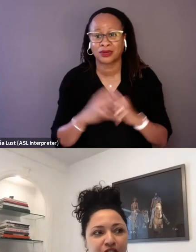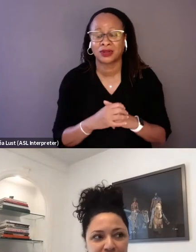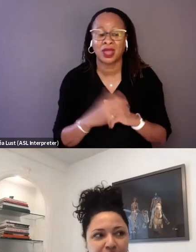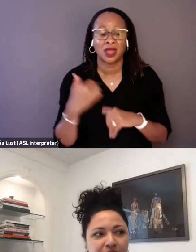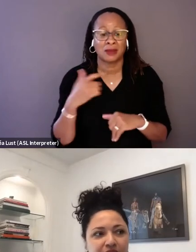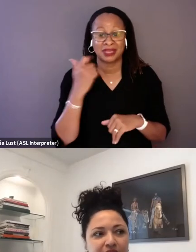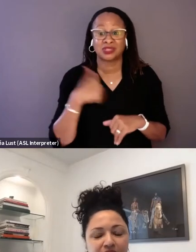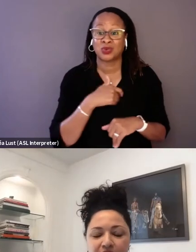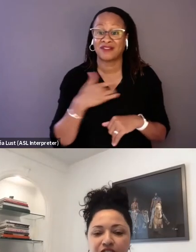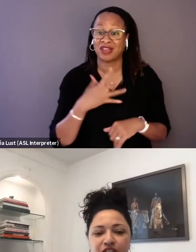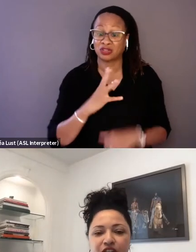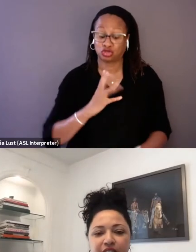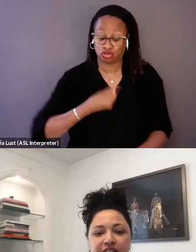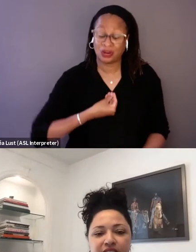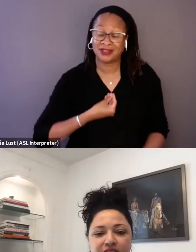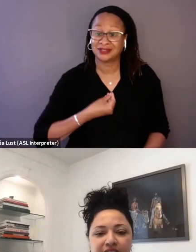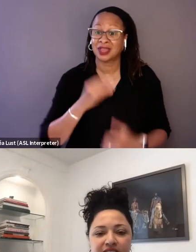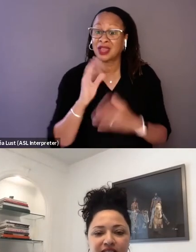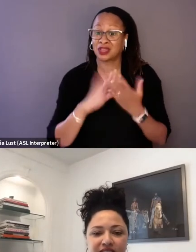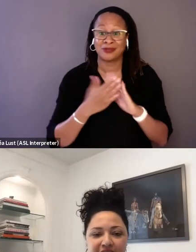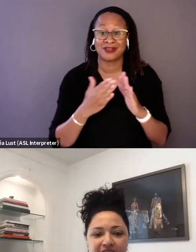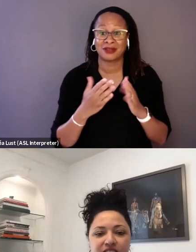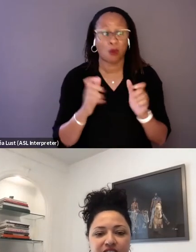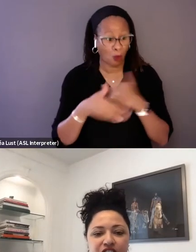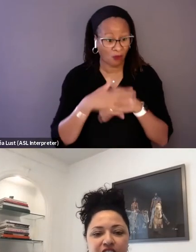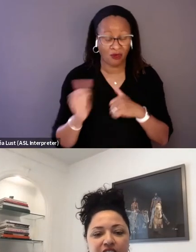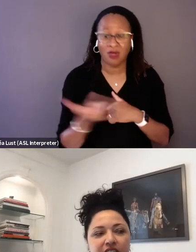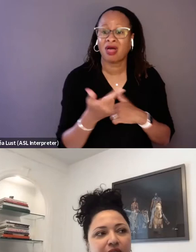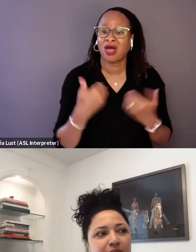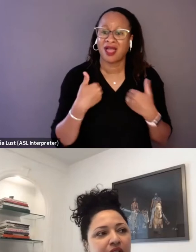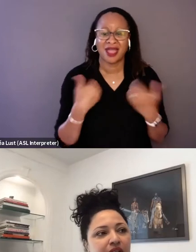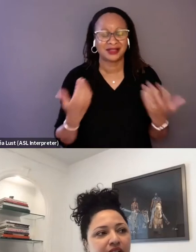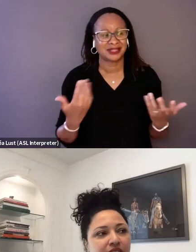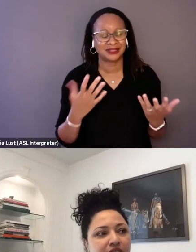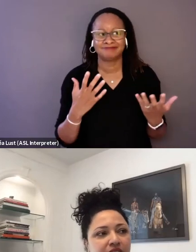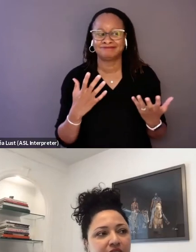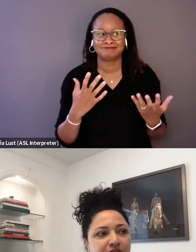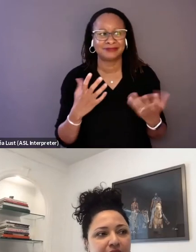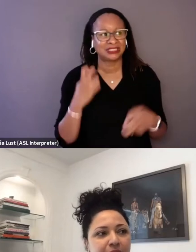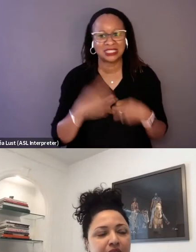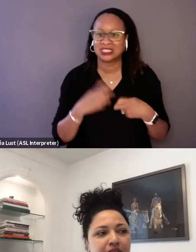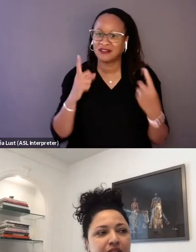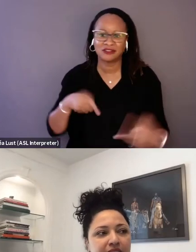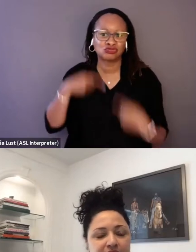that the trans community at large, you know, had such a tough time taking center stage